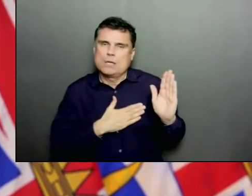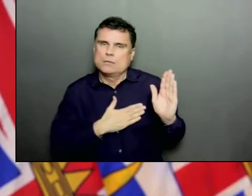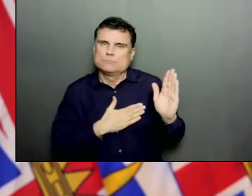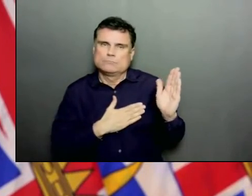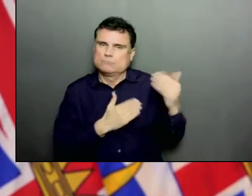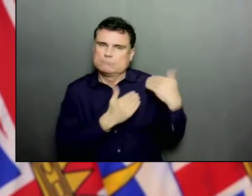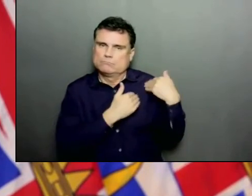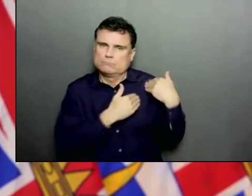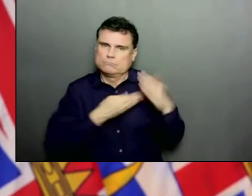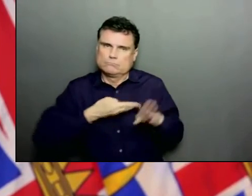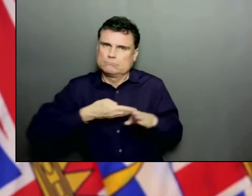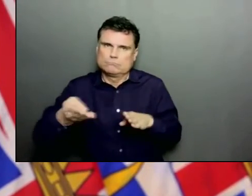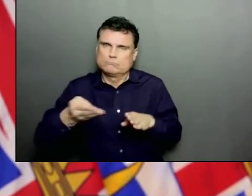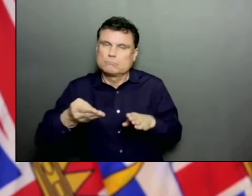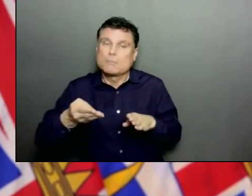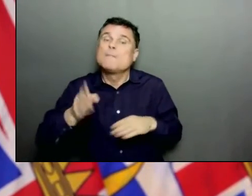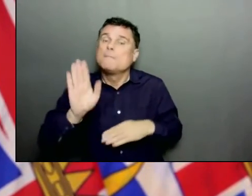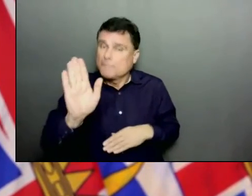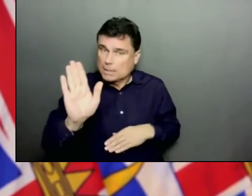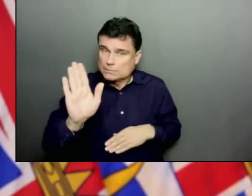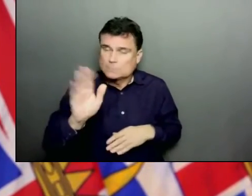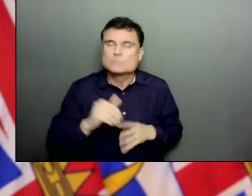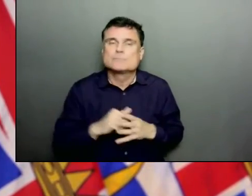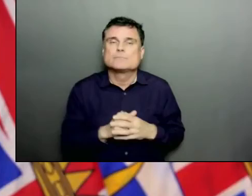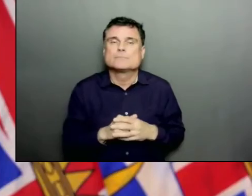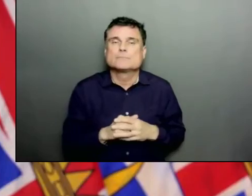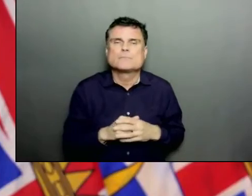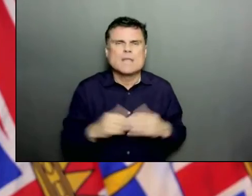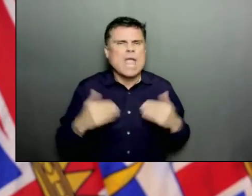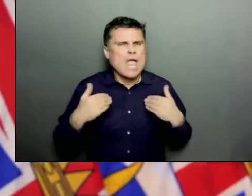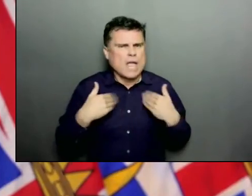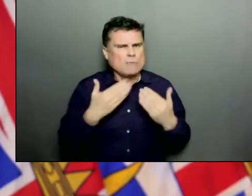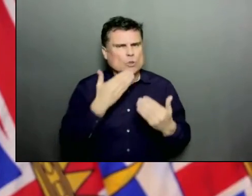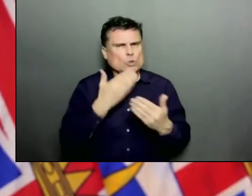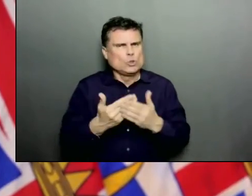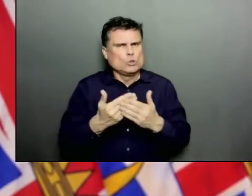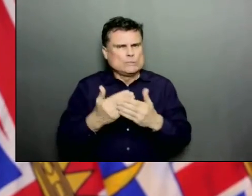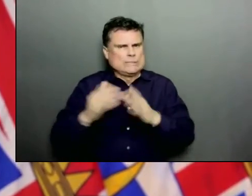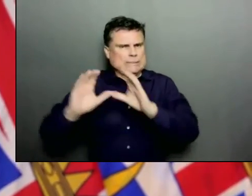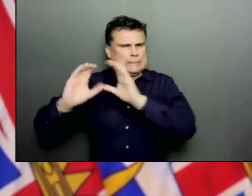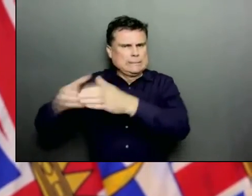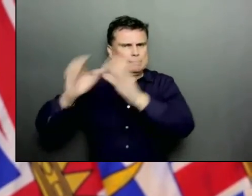with the federal government about receiving it. It's not as challenging as the